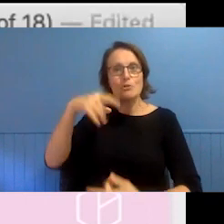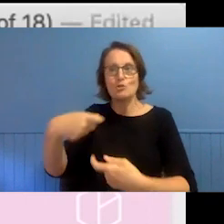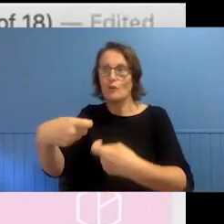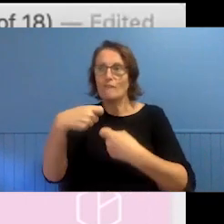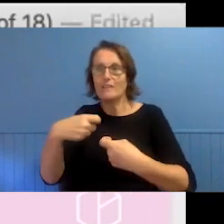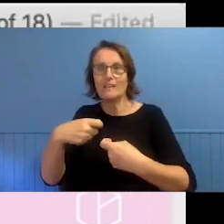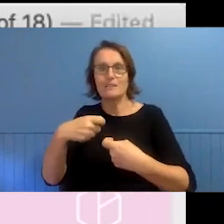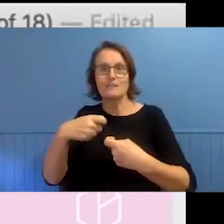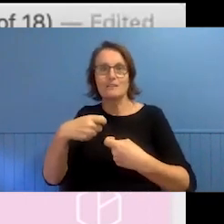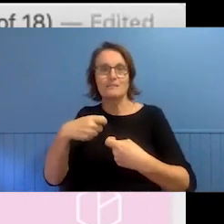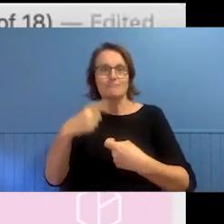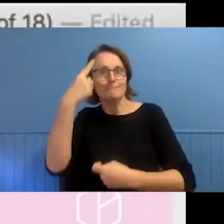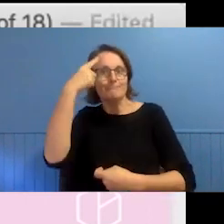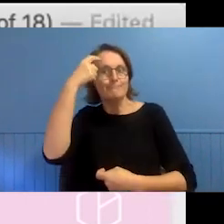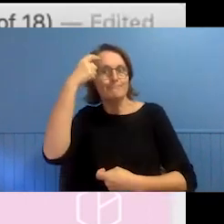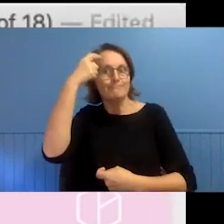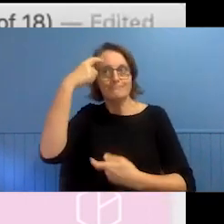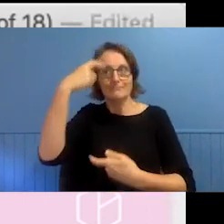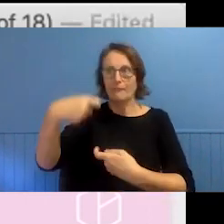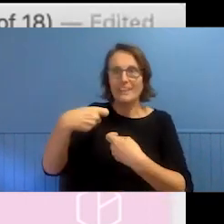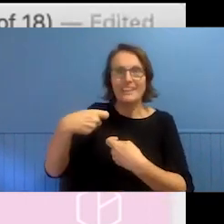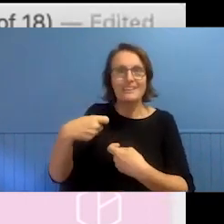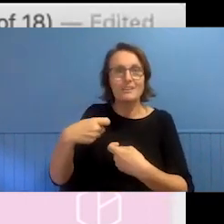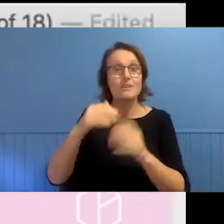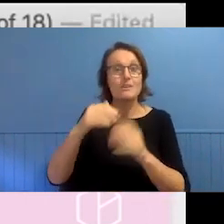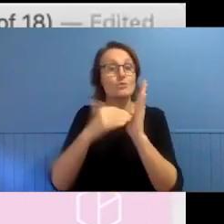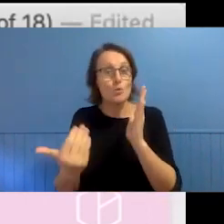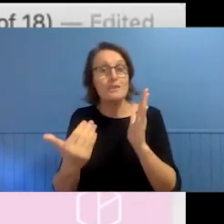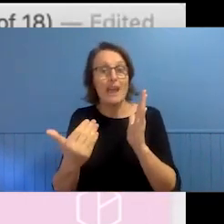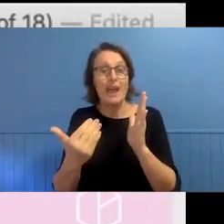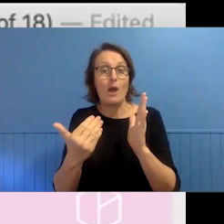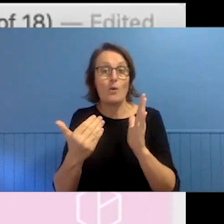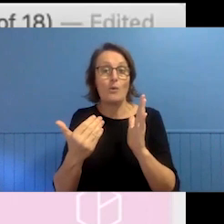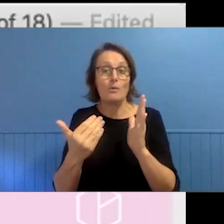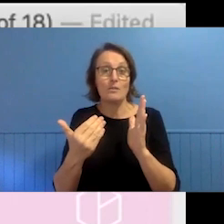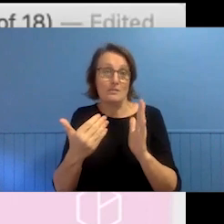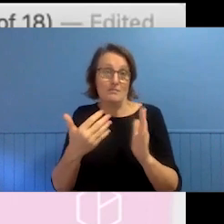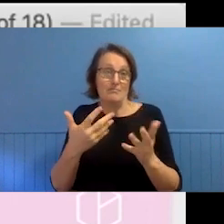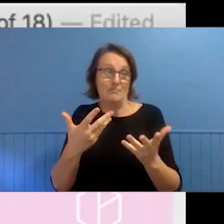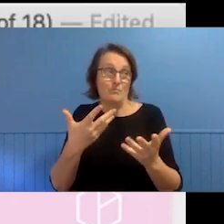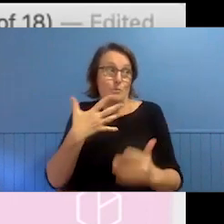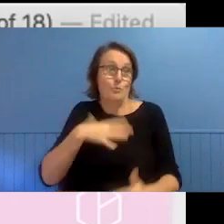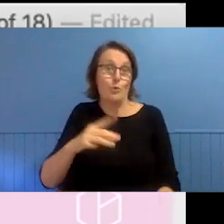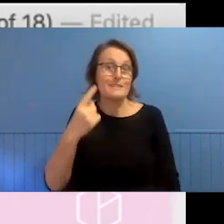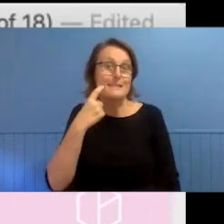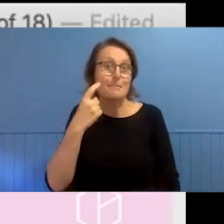human beings, our wants are kind of simple. A lot of us want to feel safe and connect with other human beings and our shared humanity. We